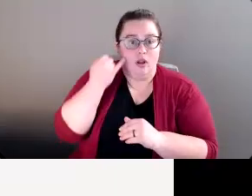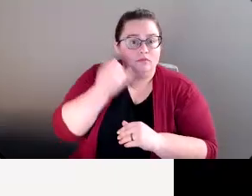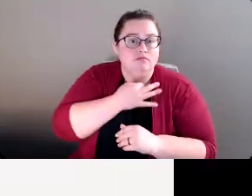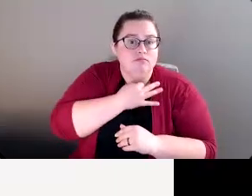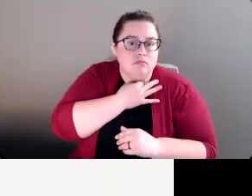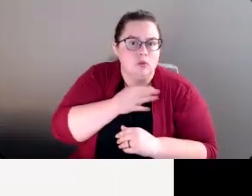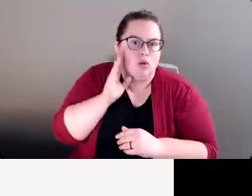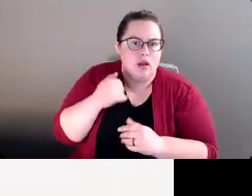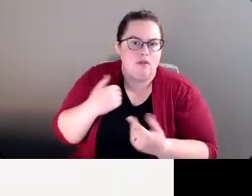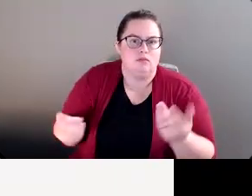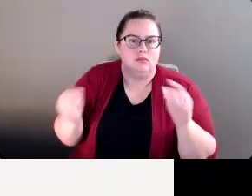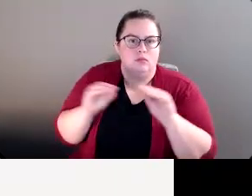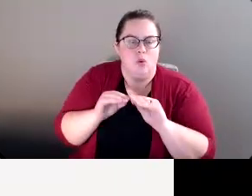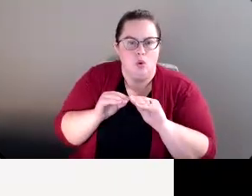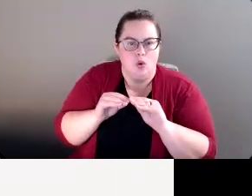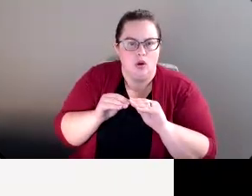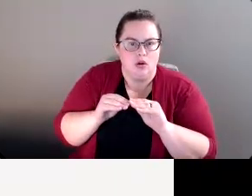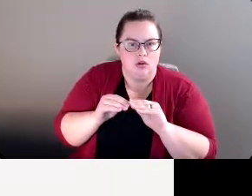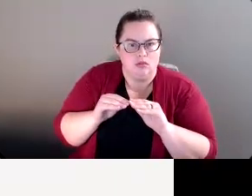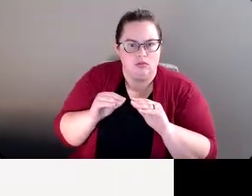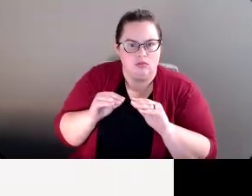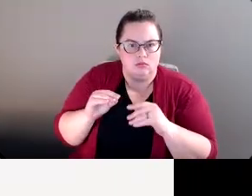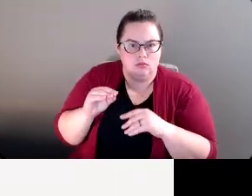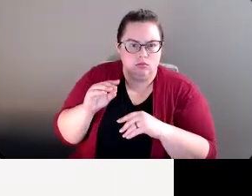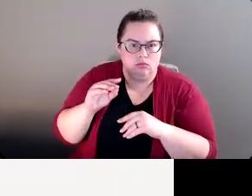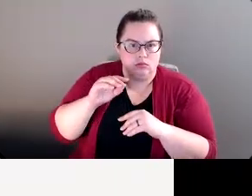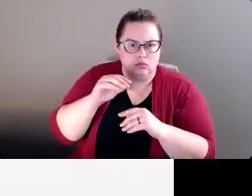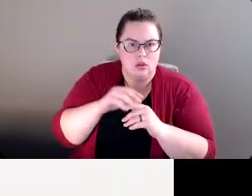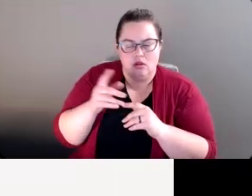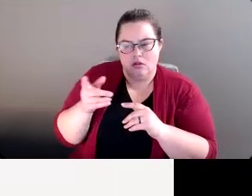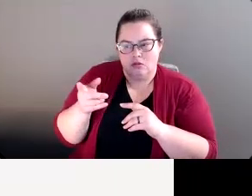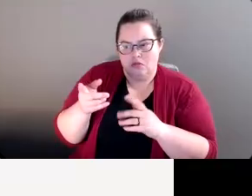that's coming from the district office and join these workgroups to evaluate